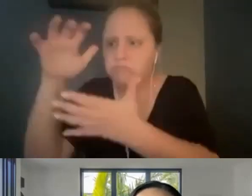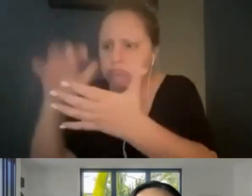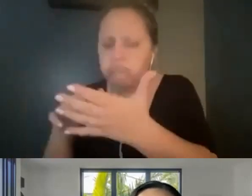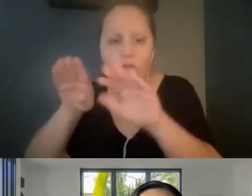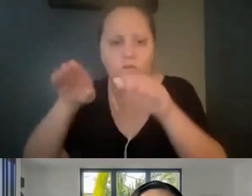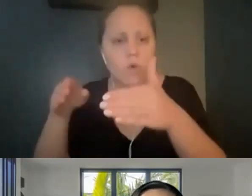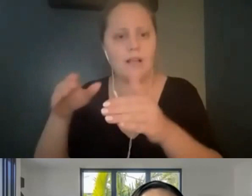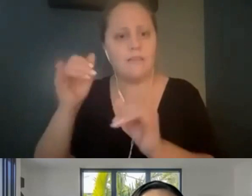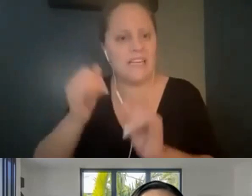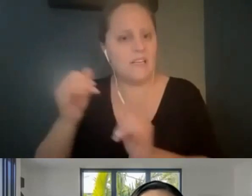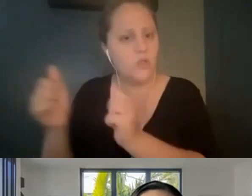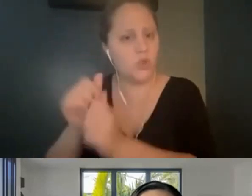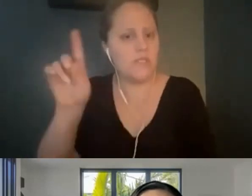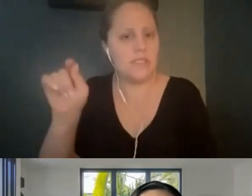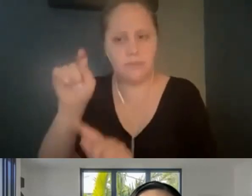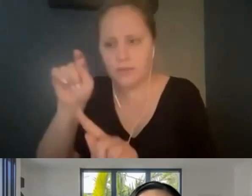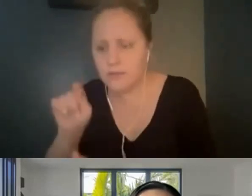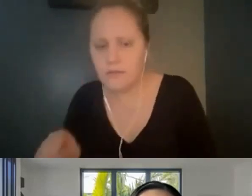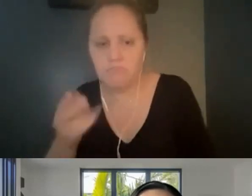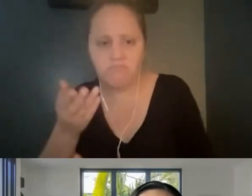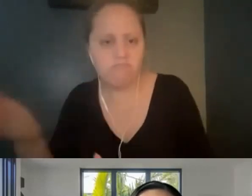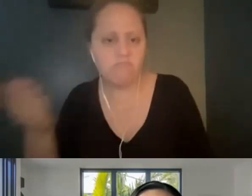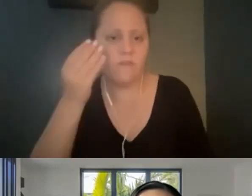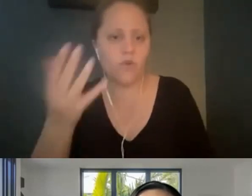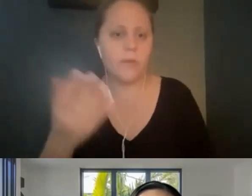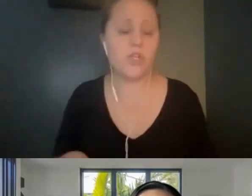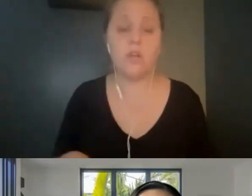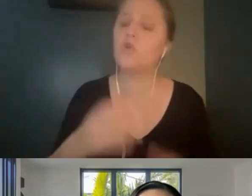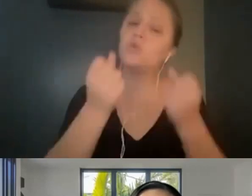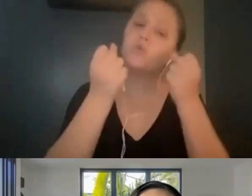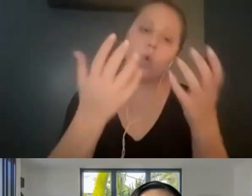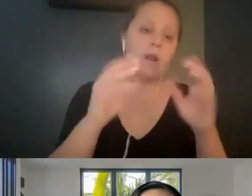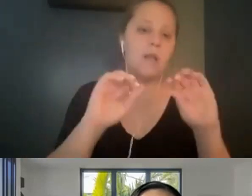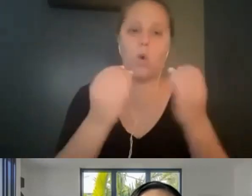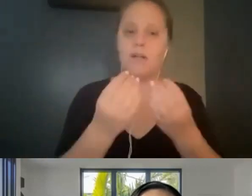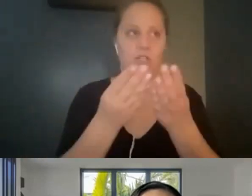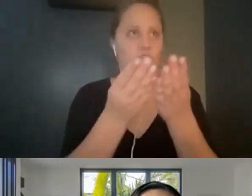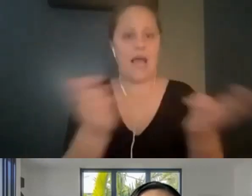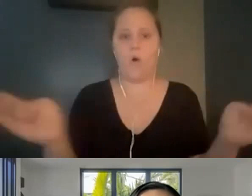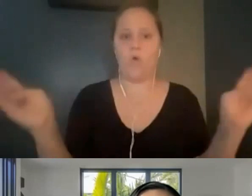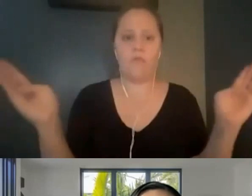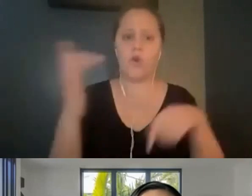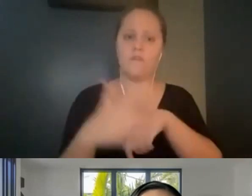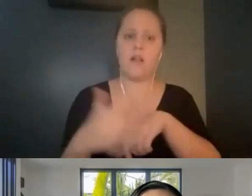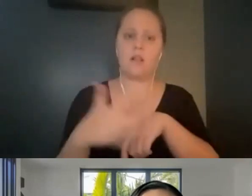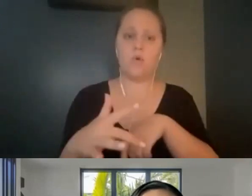So, there are many organizations out there that do provide support.